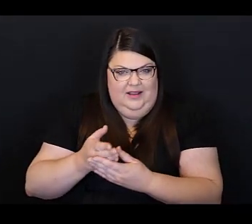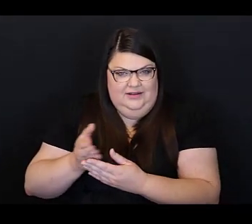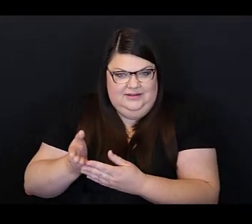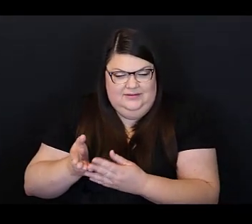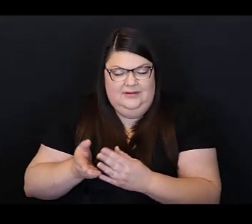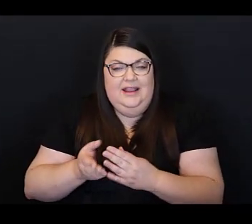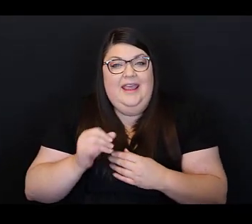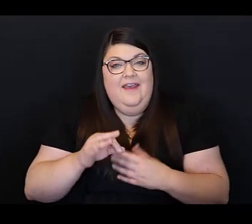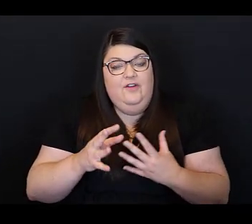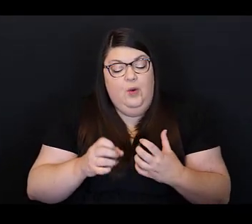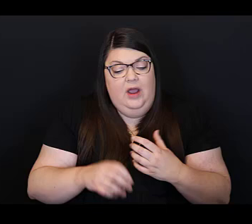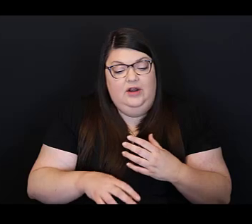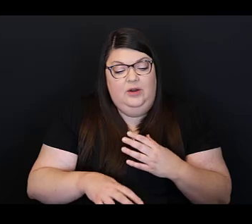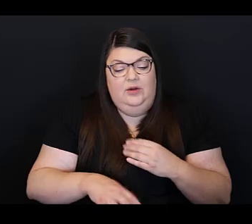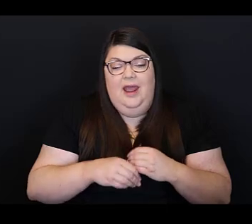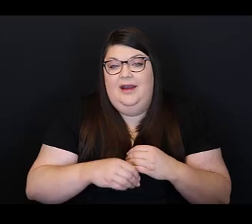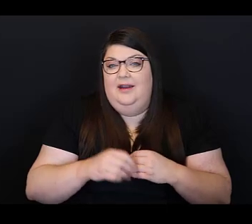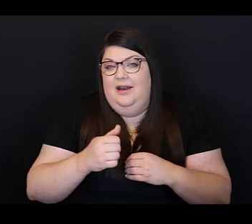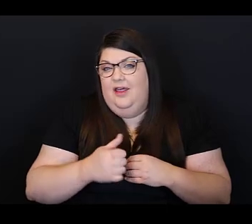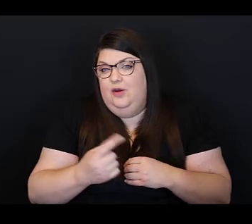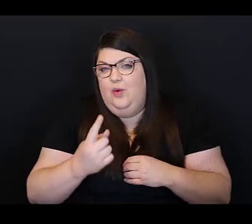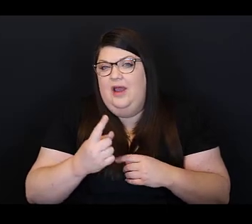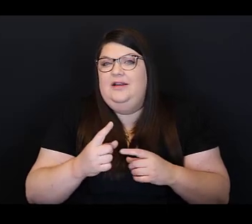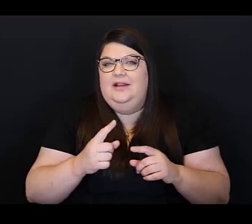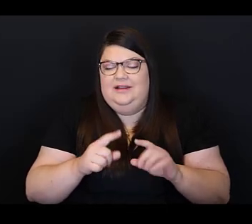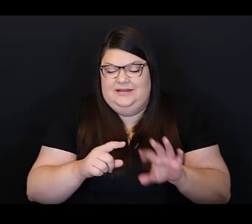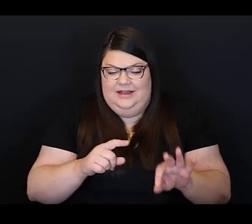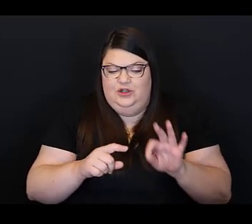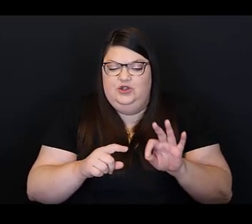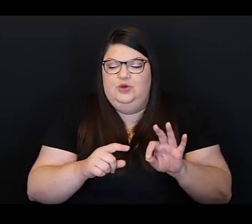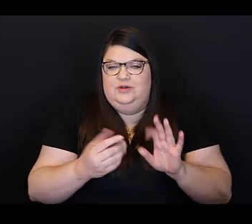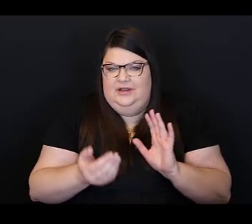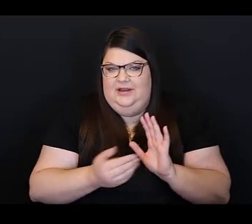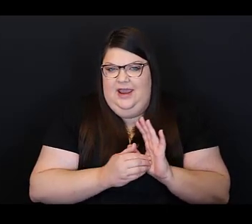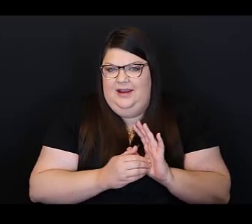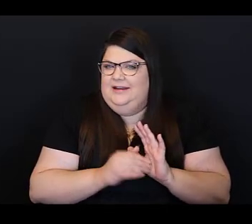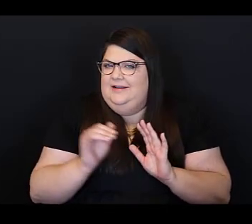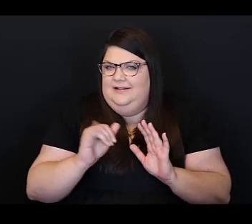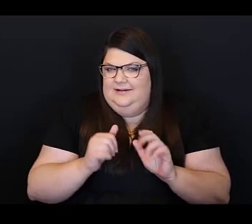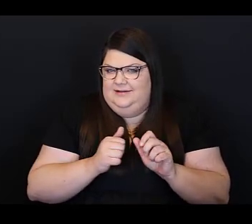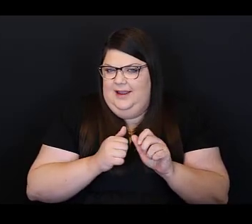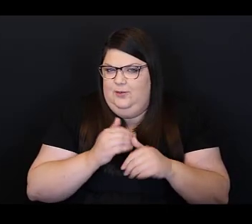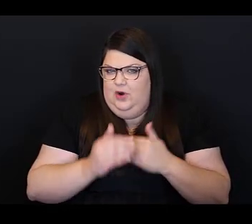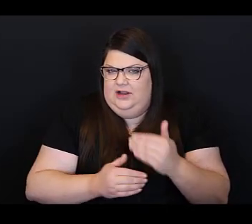another file, select choose files again and follow the same process. If applicable, you can enter a